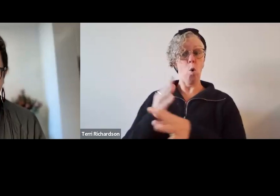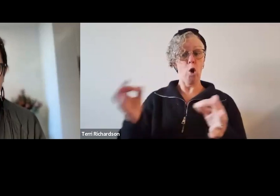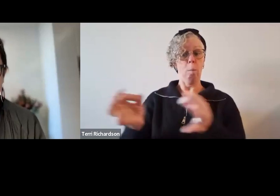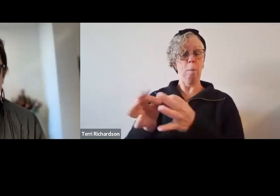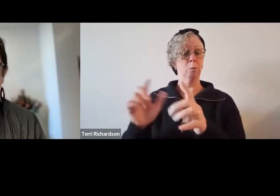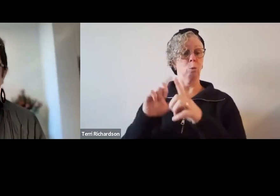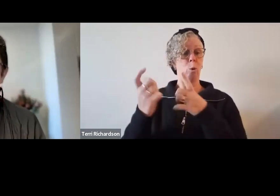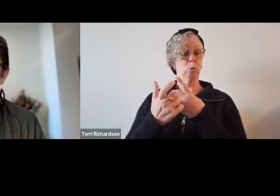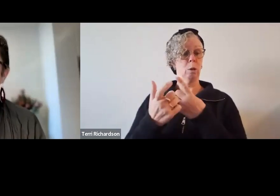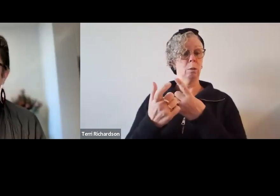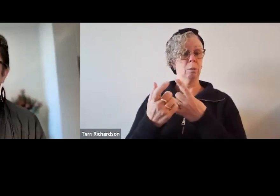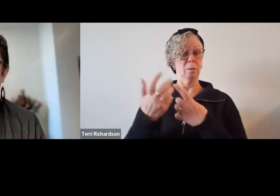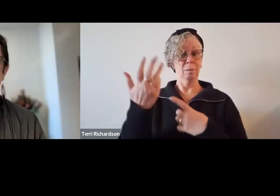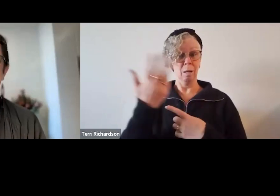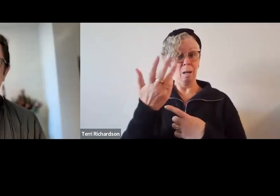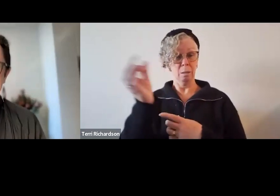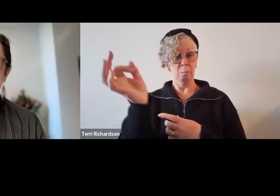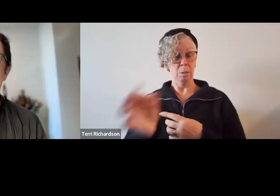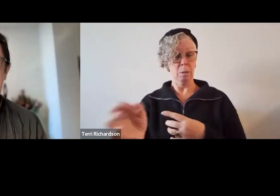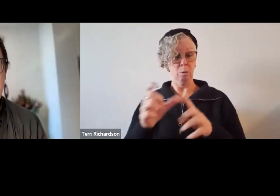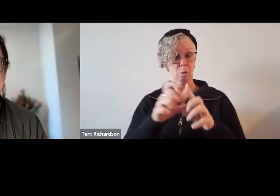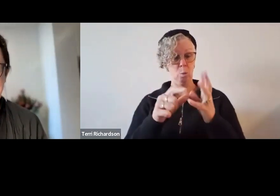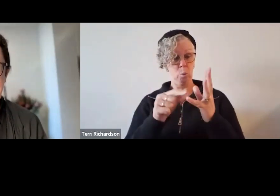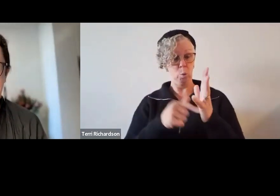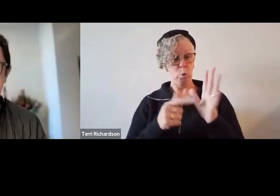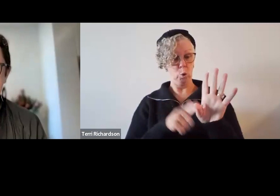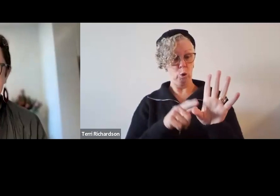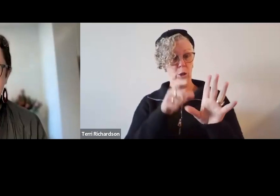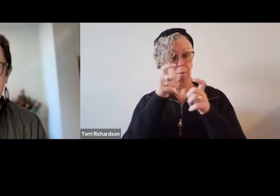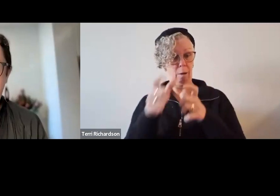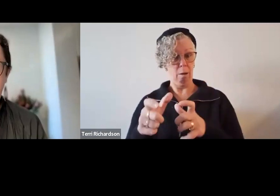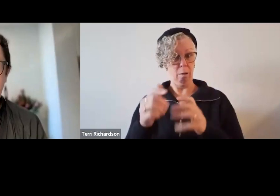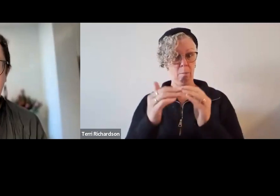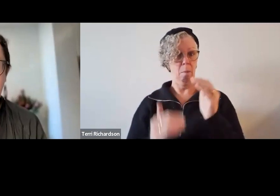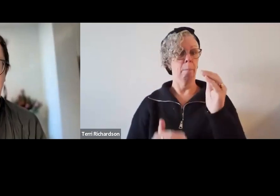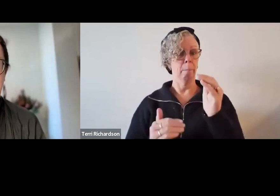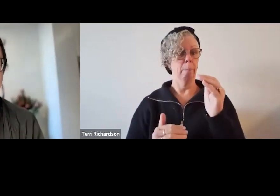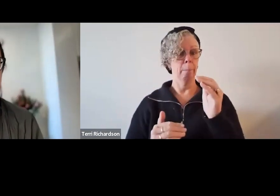which really makes that duty of care piece the pointiest end of our work right now.